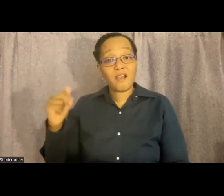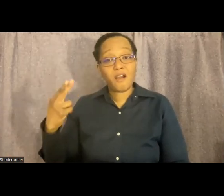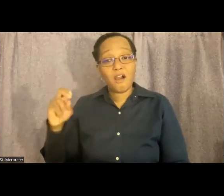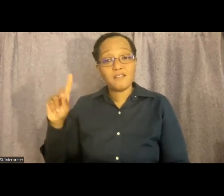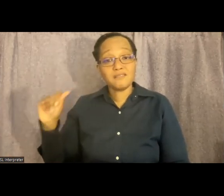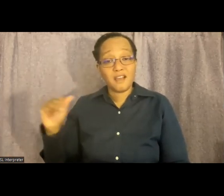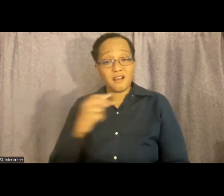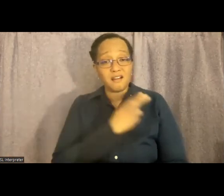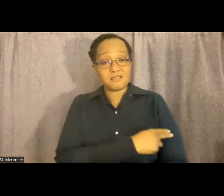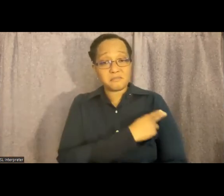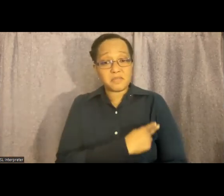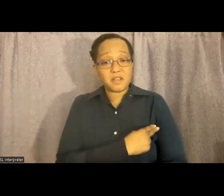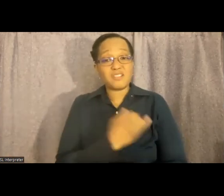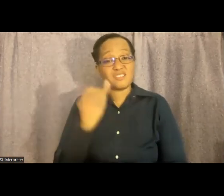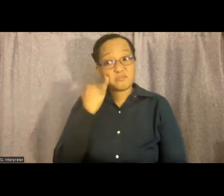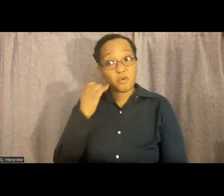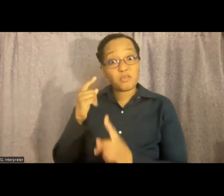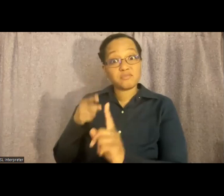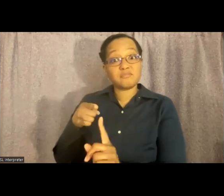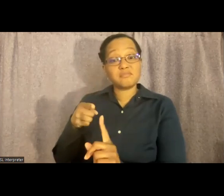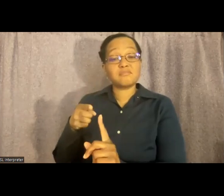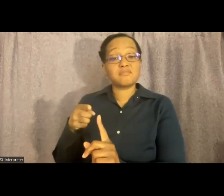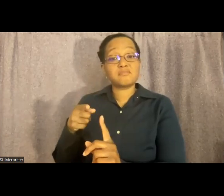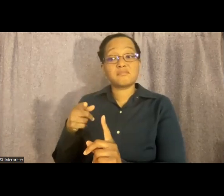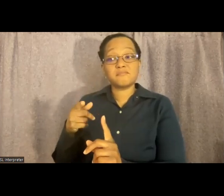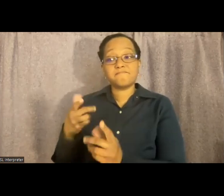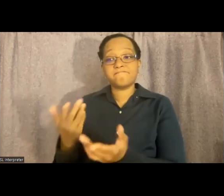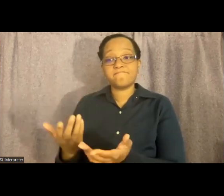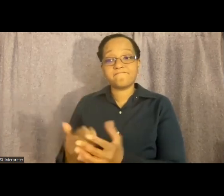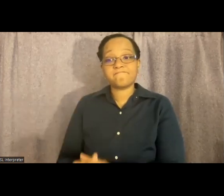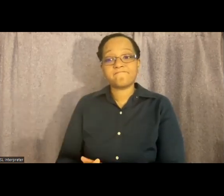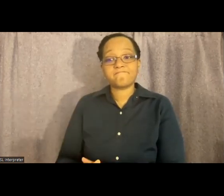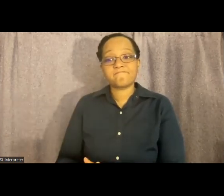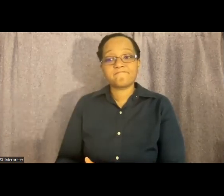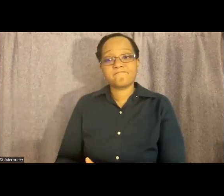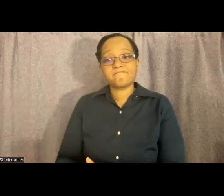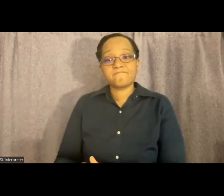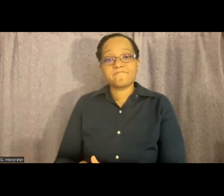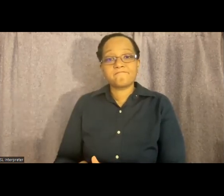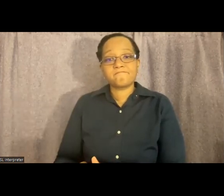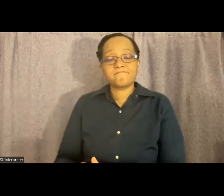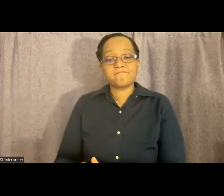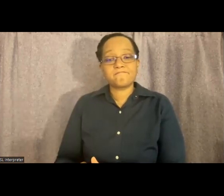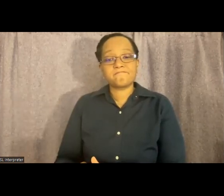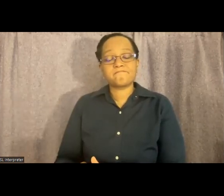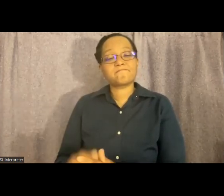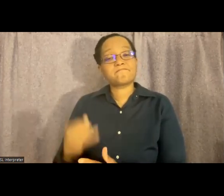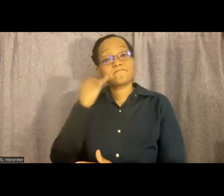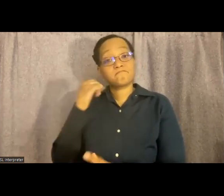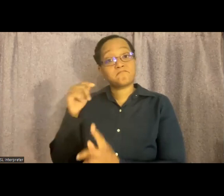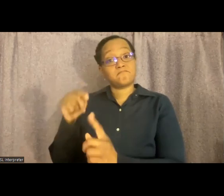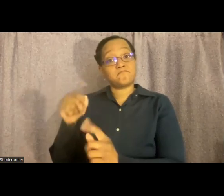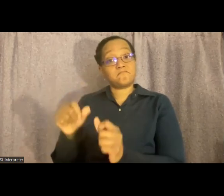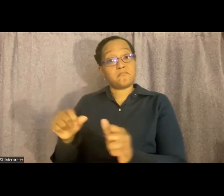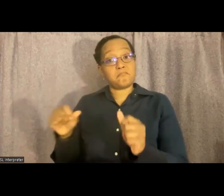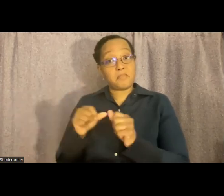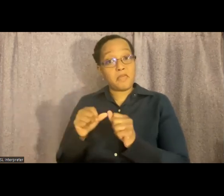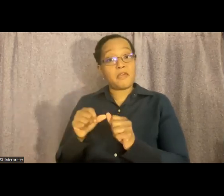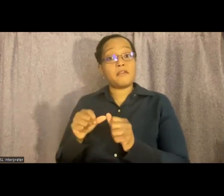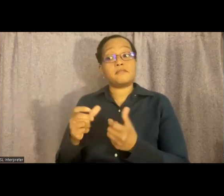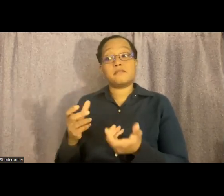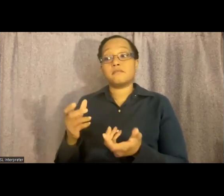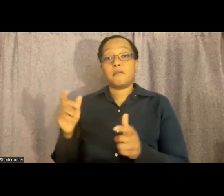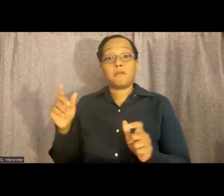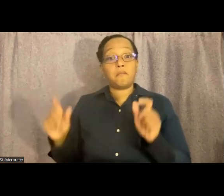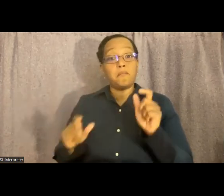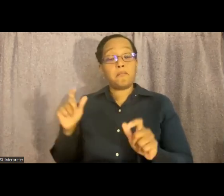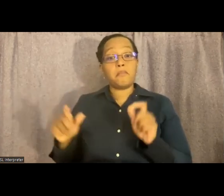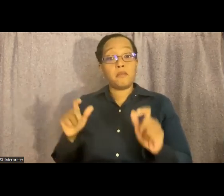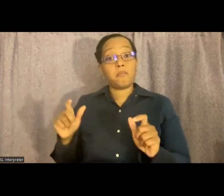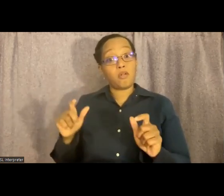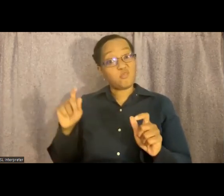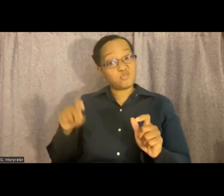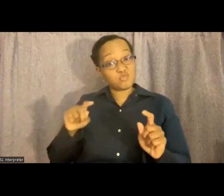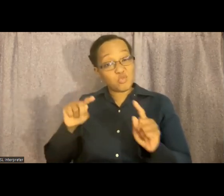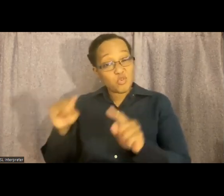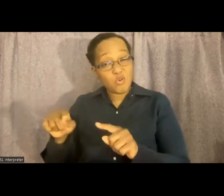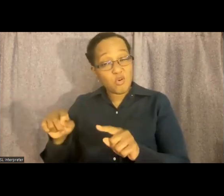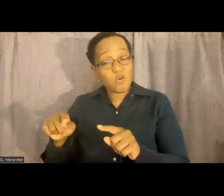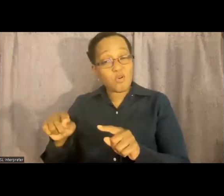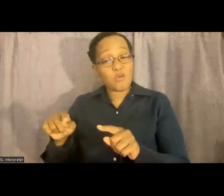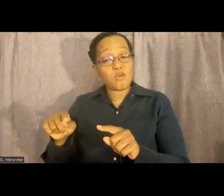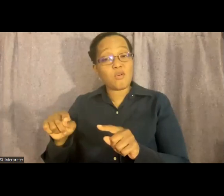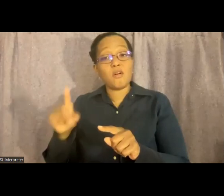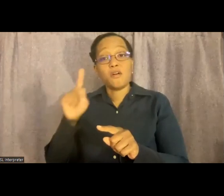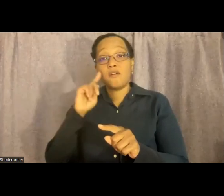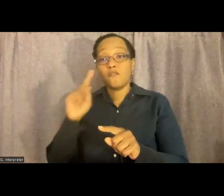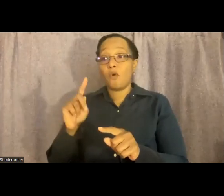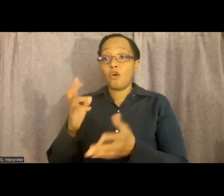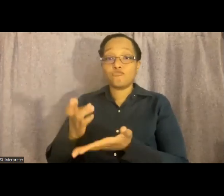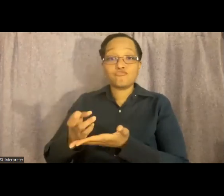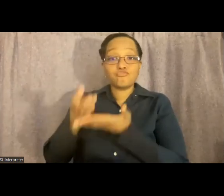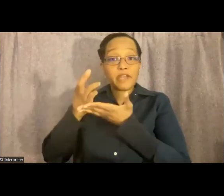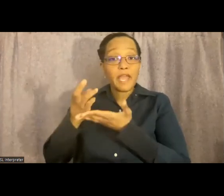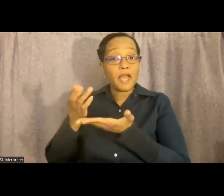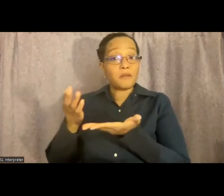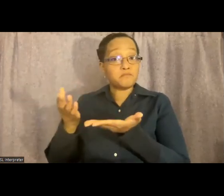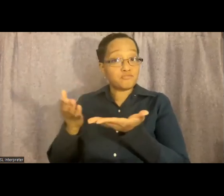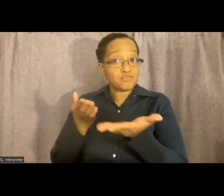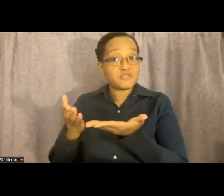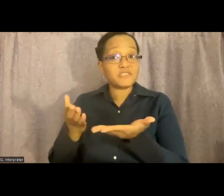Bill said something earlier . - - People are supposed to go to to get rehabilitated . But,